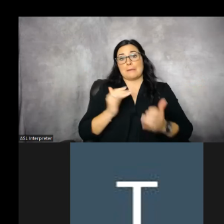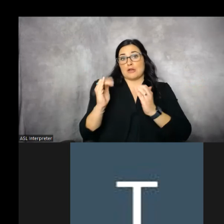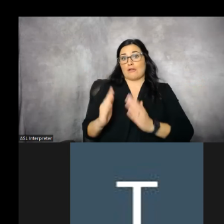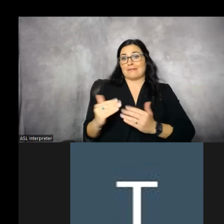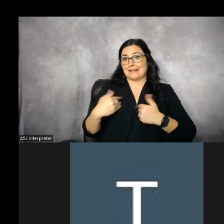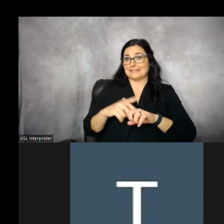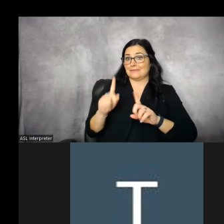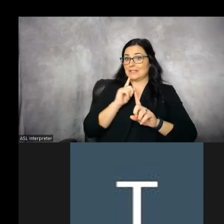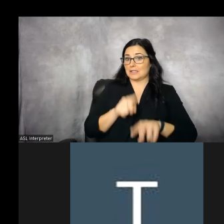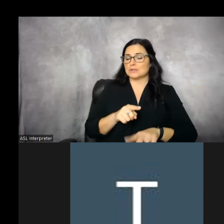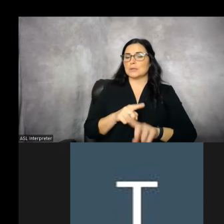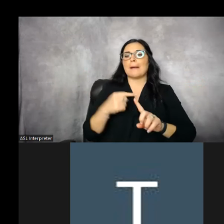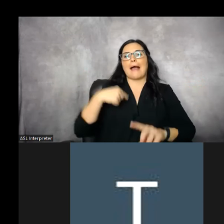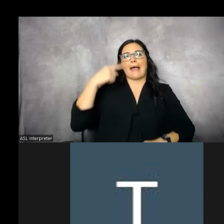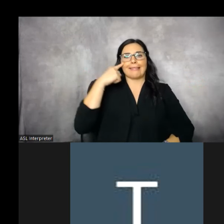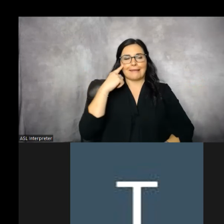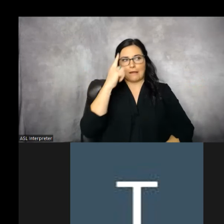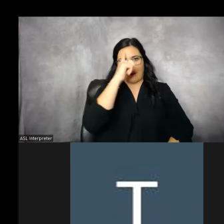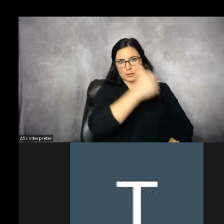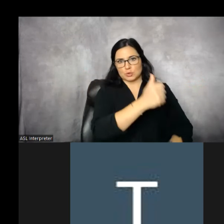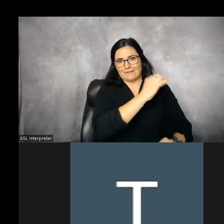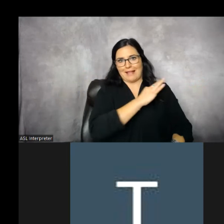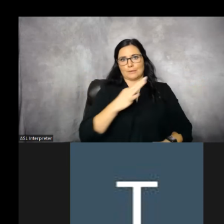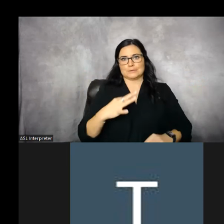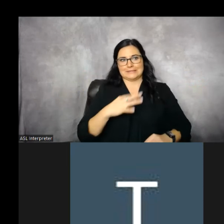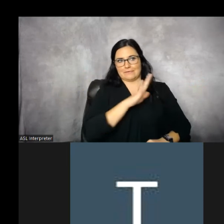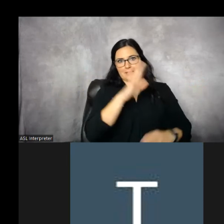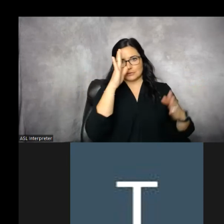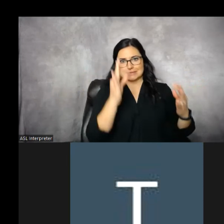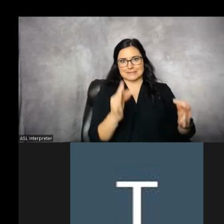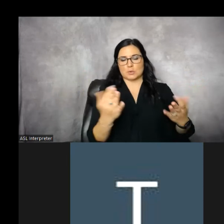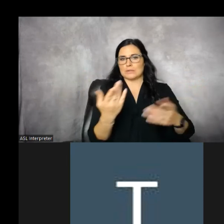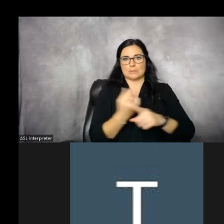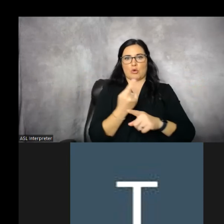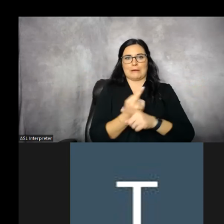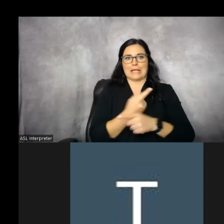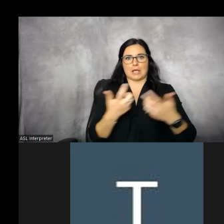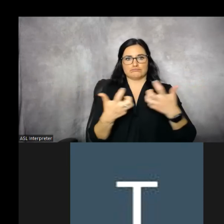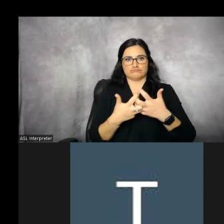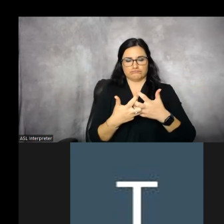But I think it's up to the faculty to make that determination of what's appropriate for that discipline